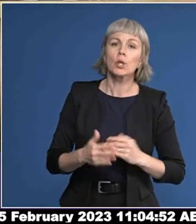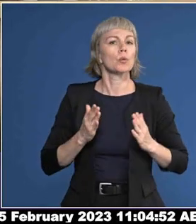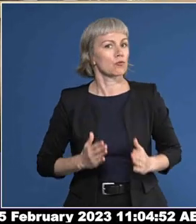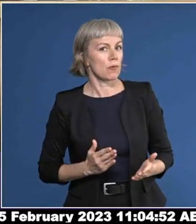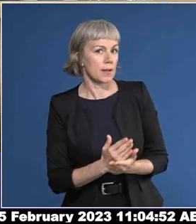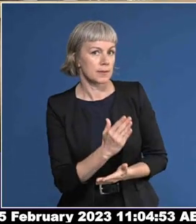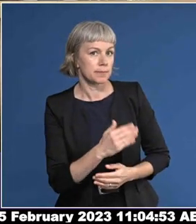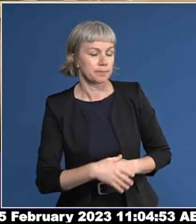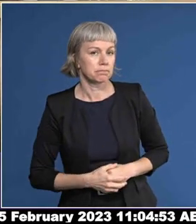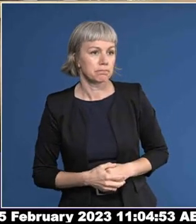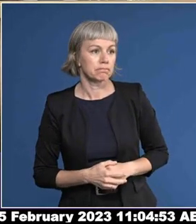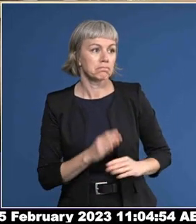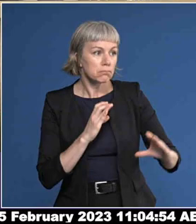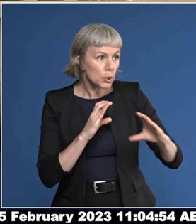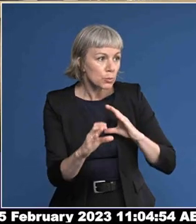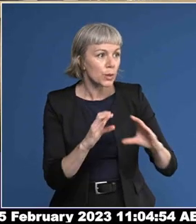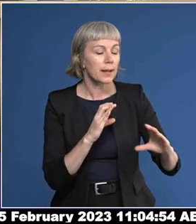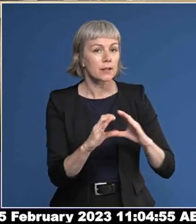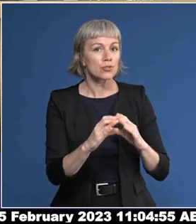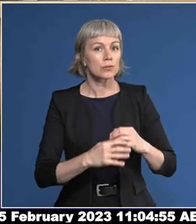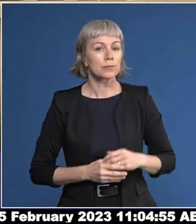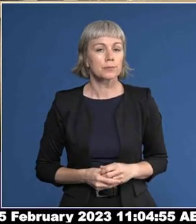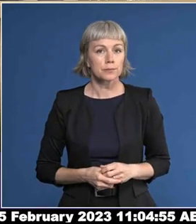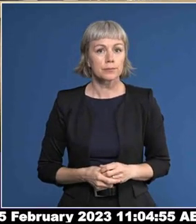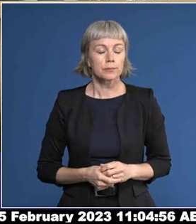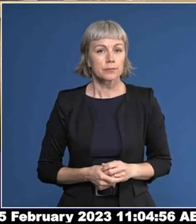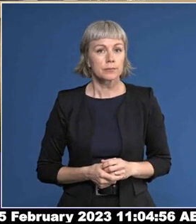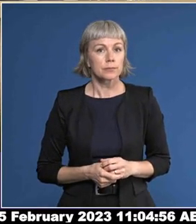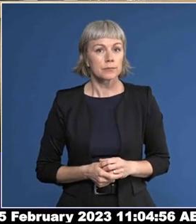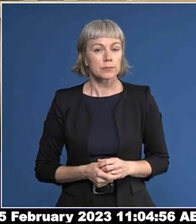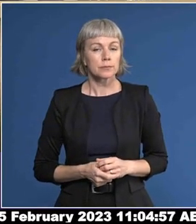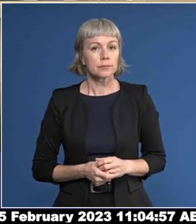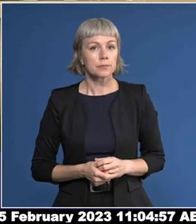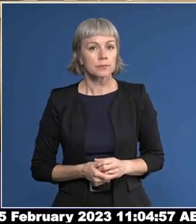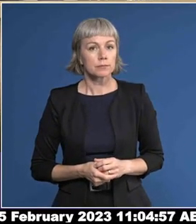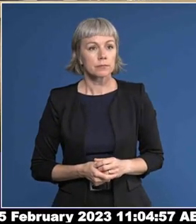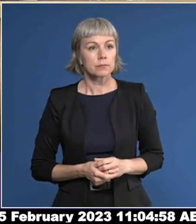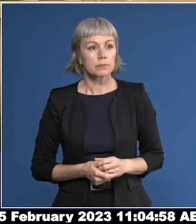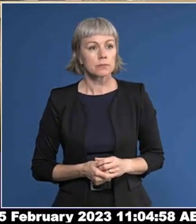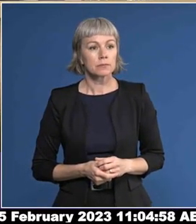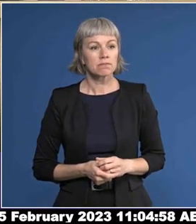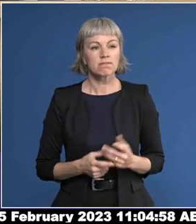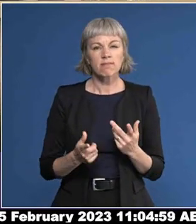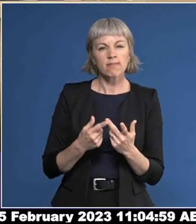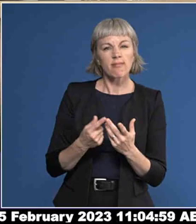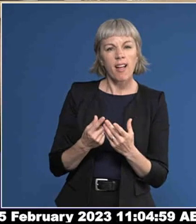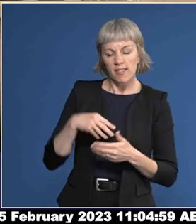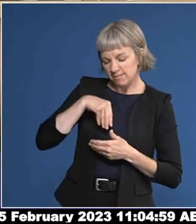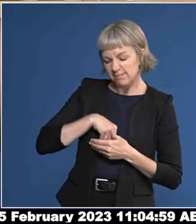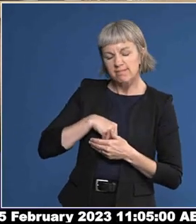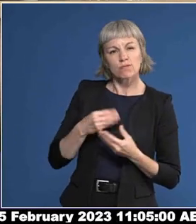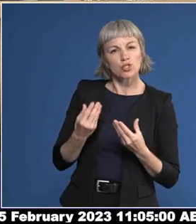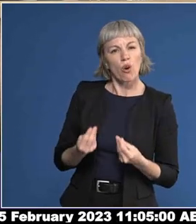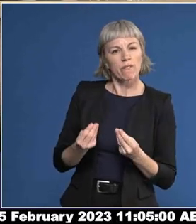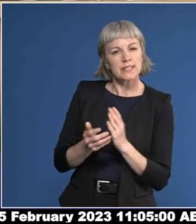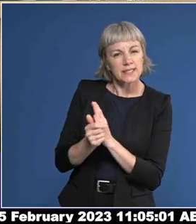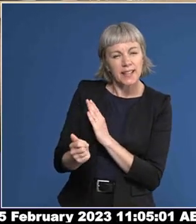communication, some of the soft skill stuff which actually goes to the how they work, you